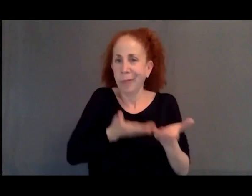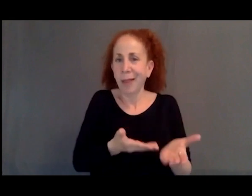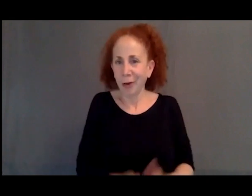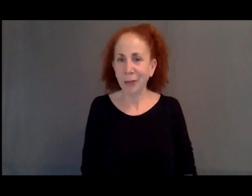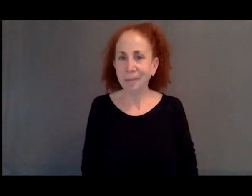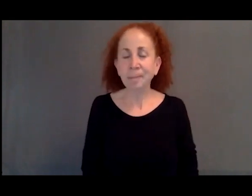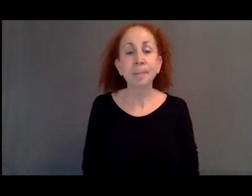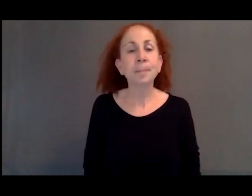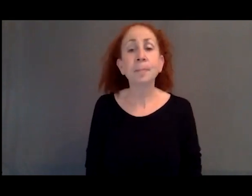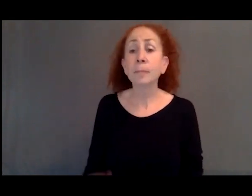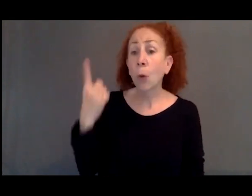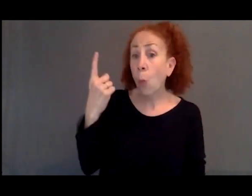I think we will take one more question.